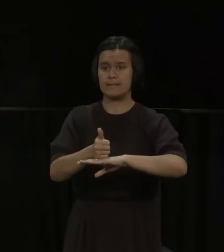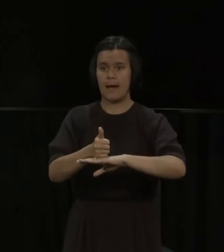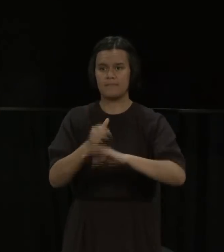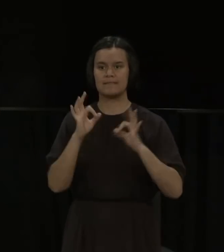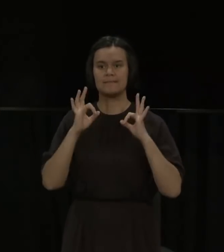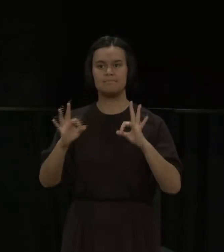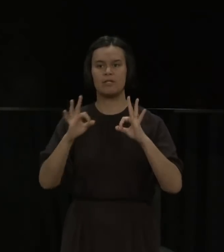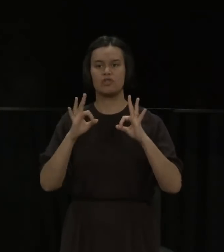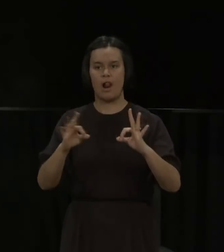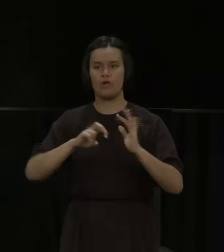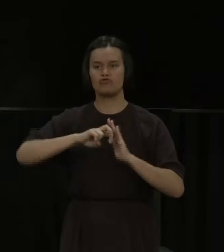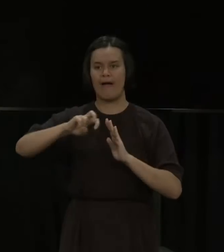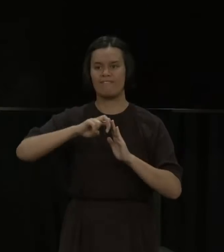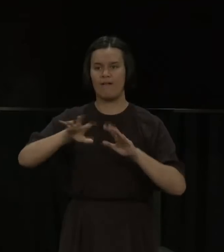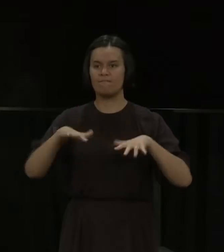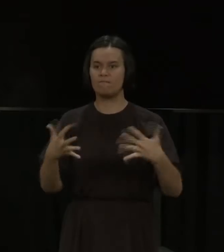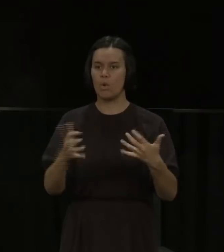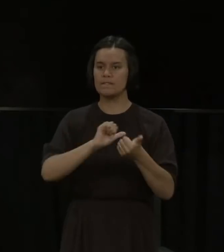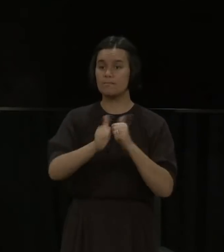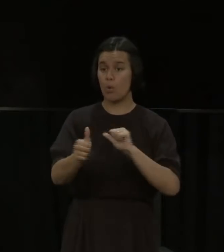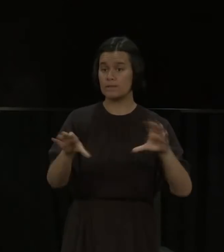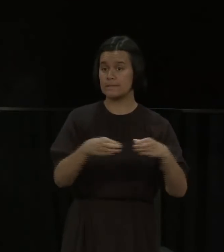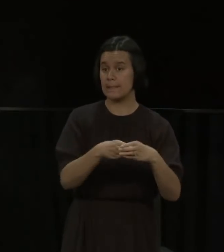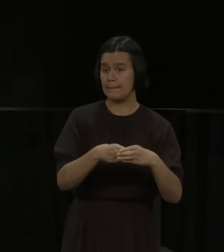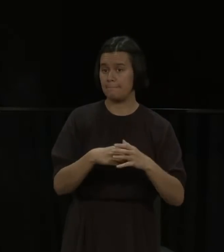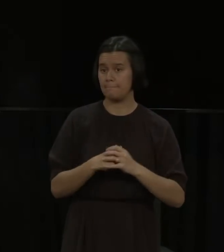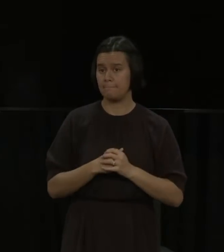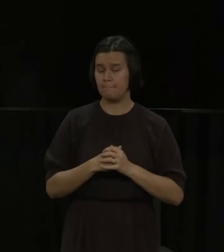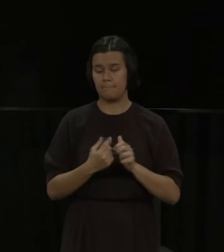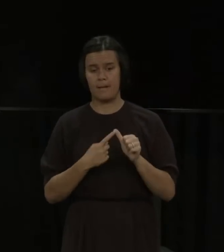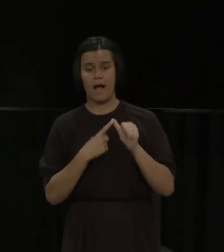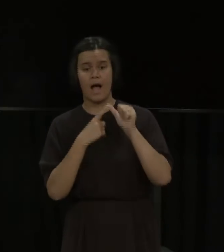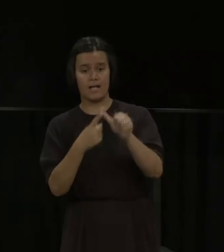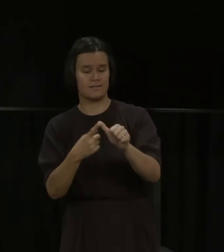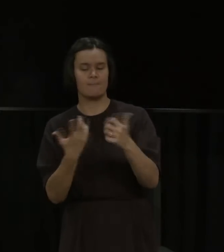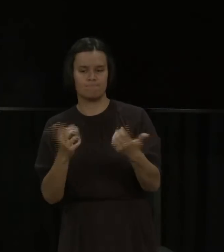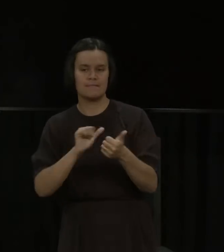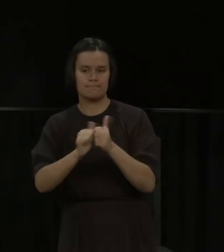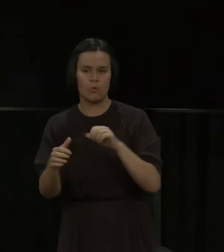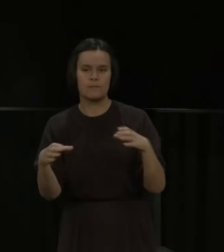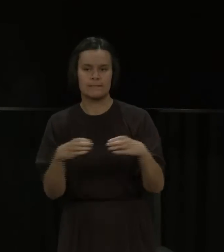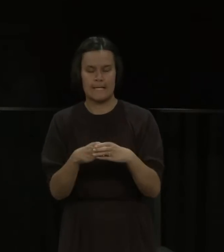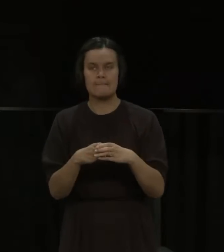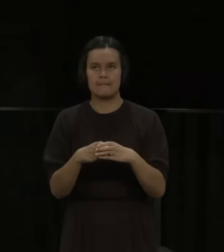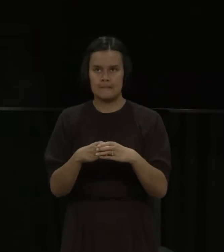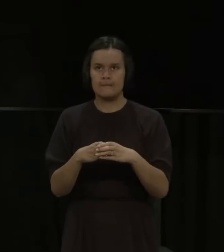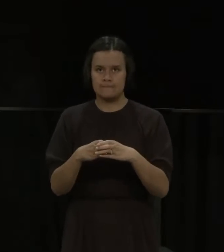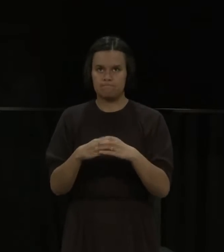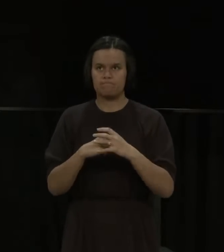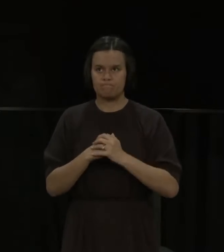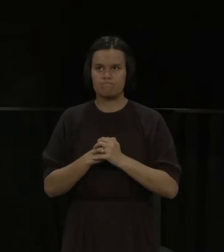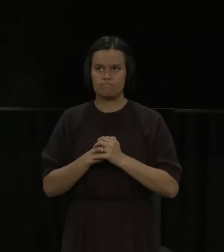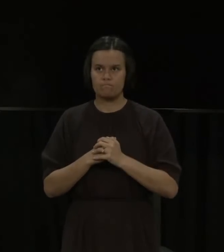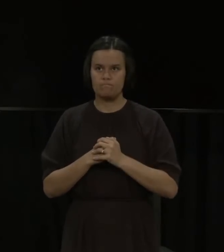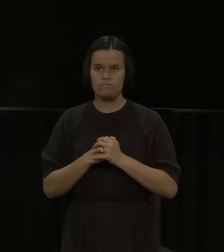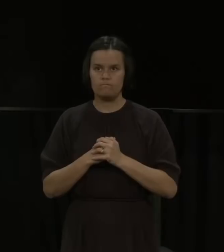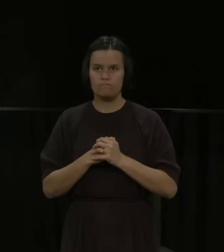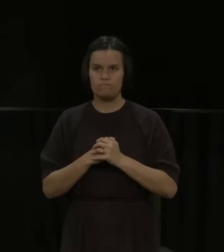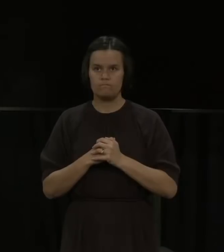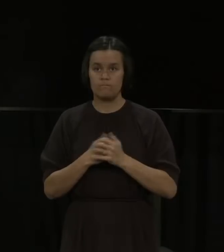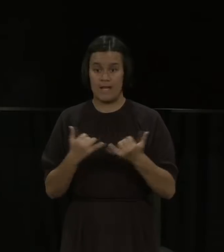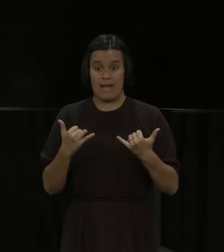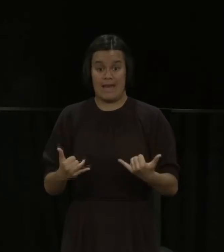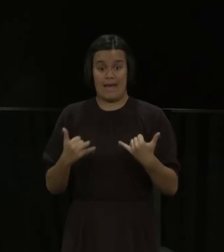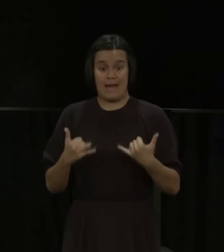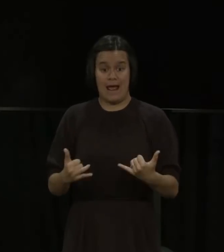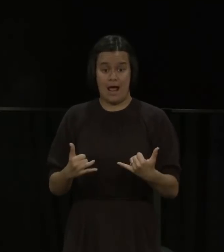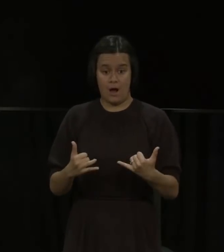probably would be.